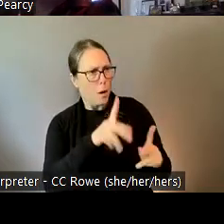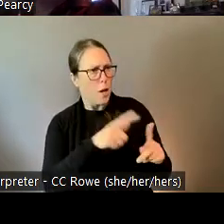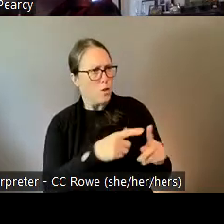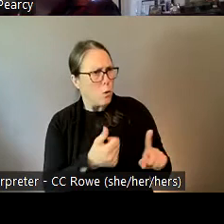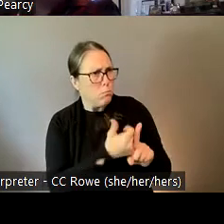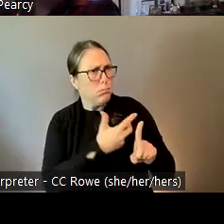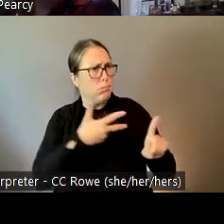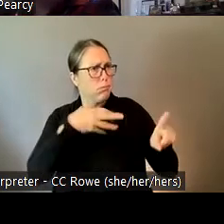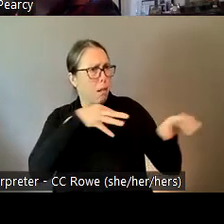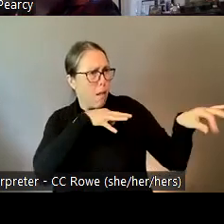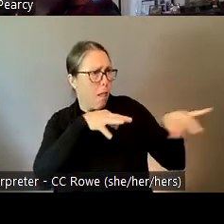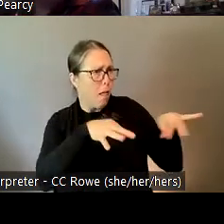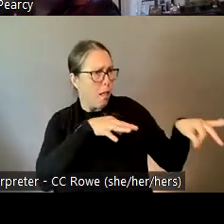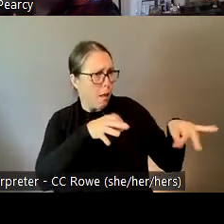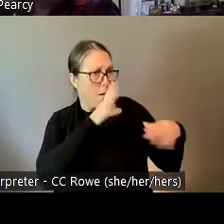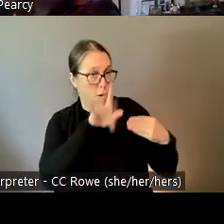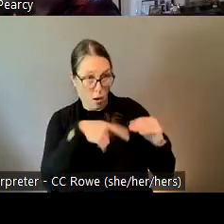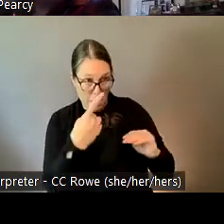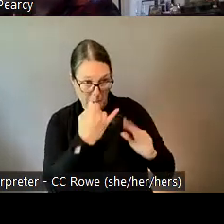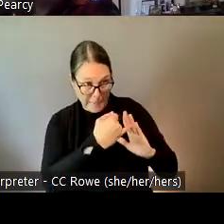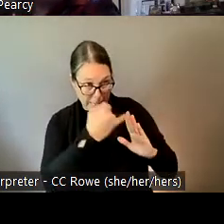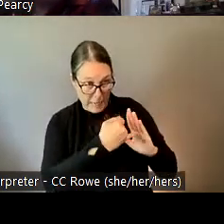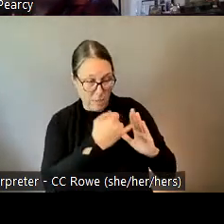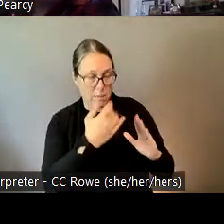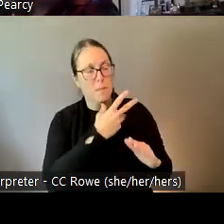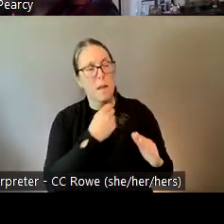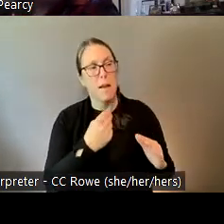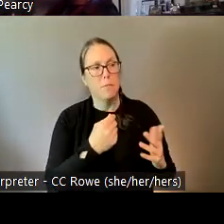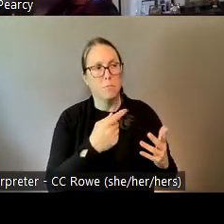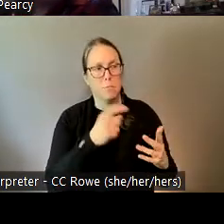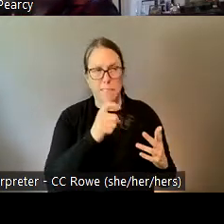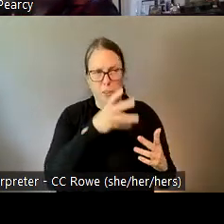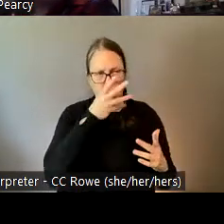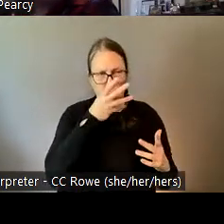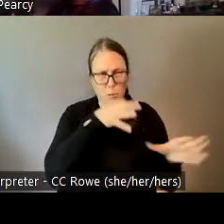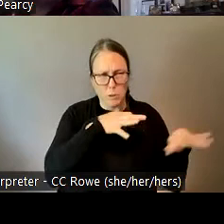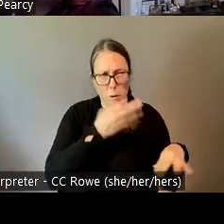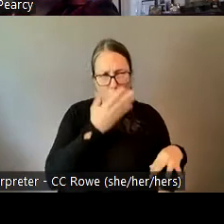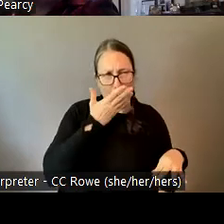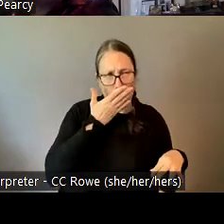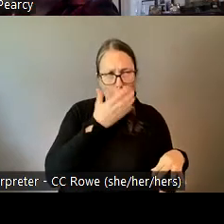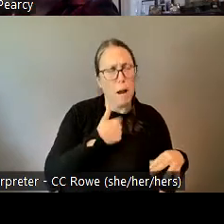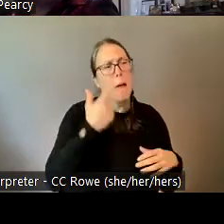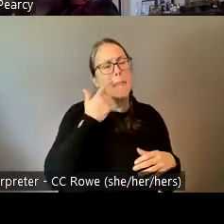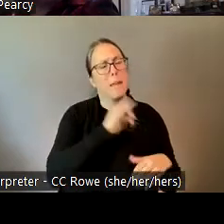like using a lot of details and a similar question is like, do you need to describe colors? I think the question basically boils down to,